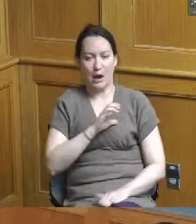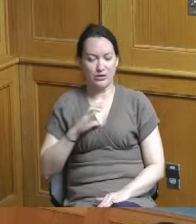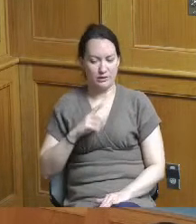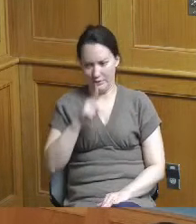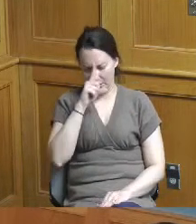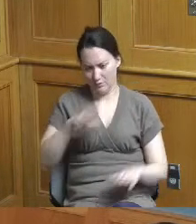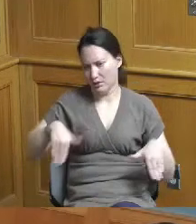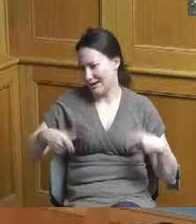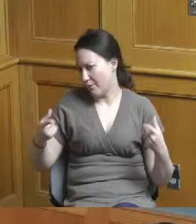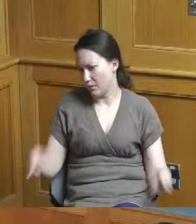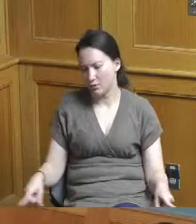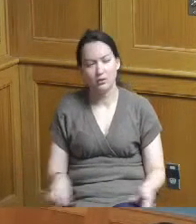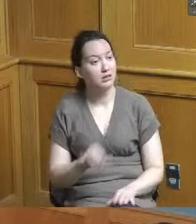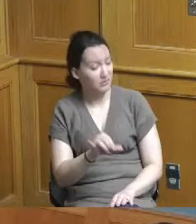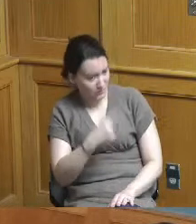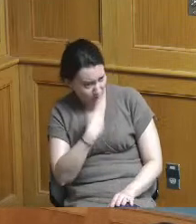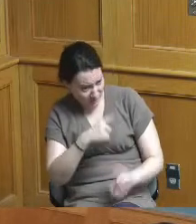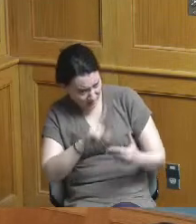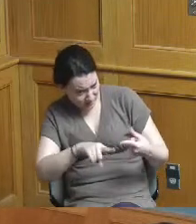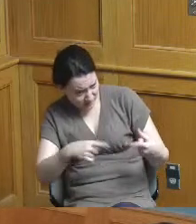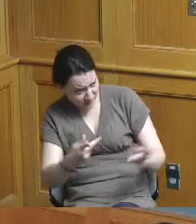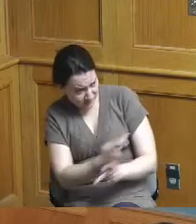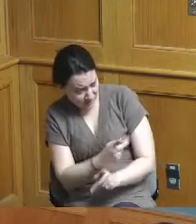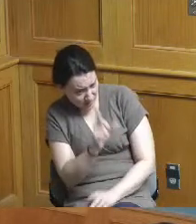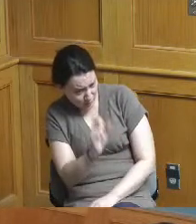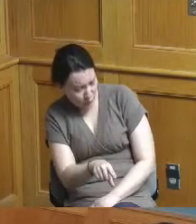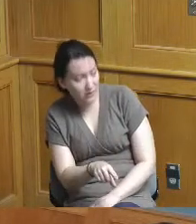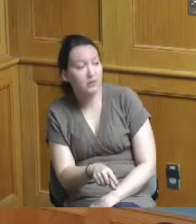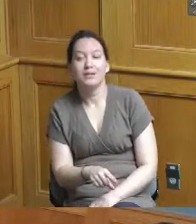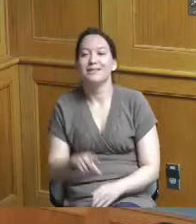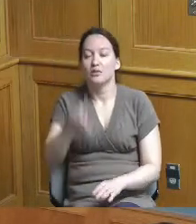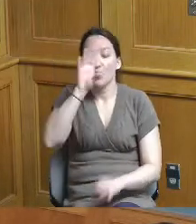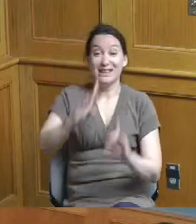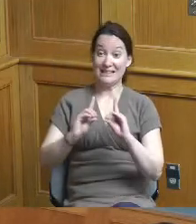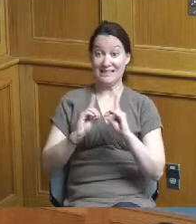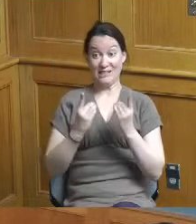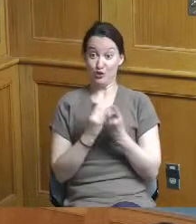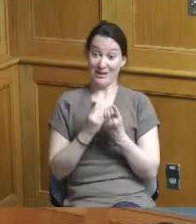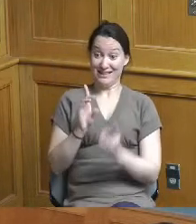happened yet so can you find out I mean because we're talking about a district and we now talk